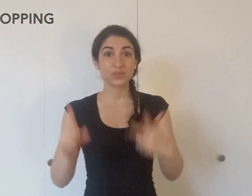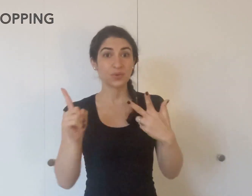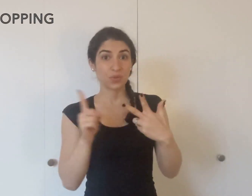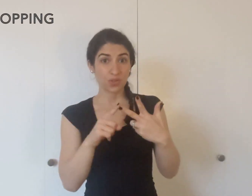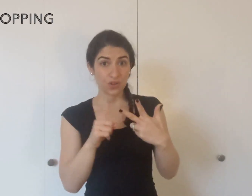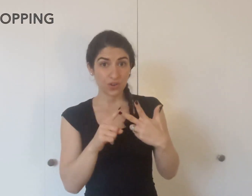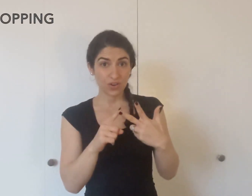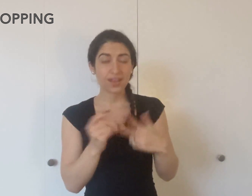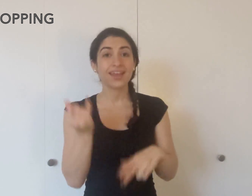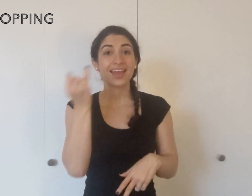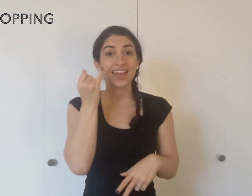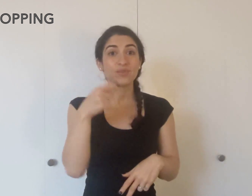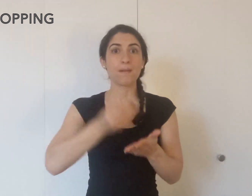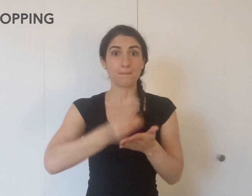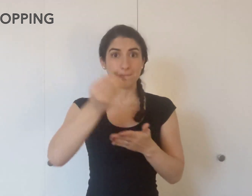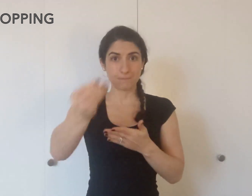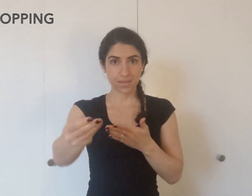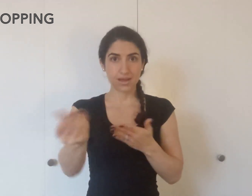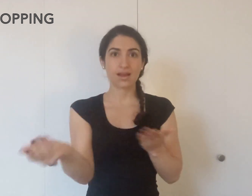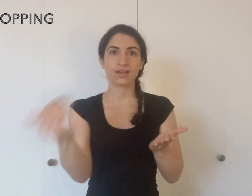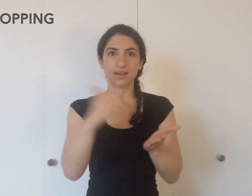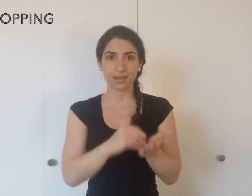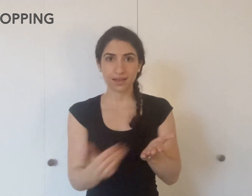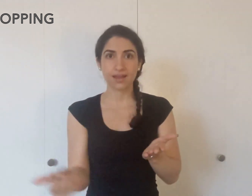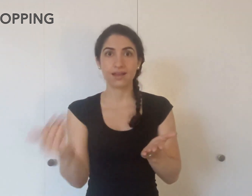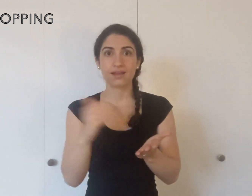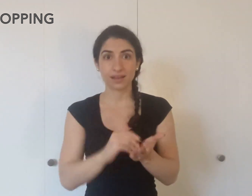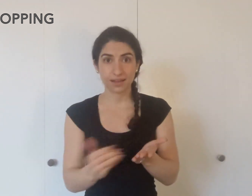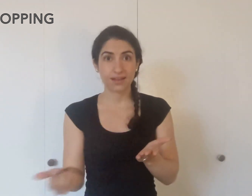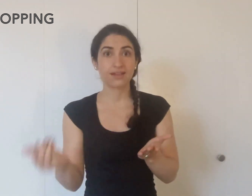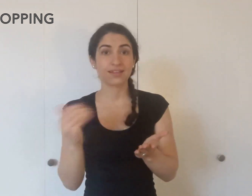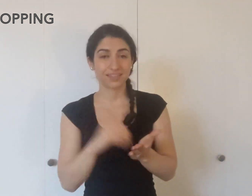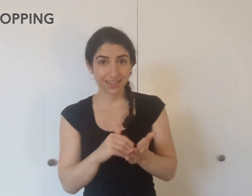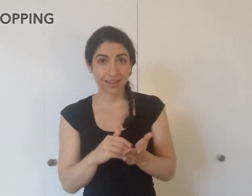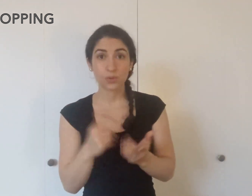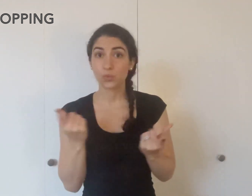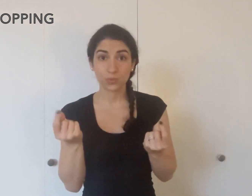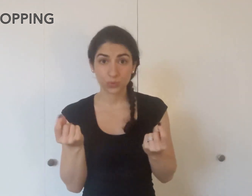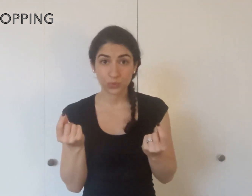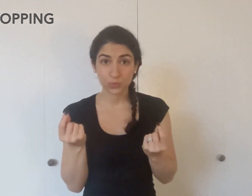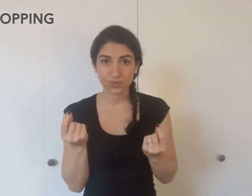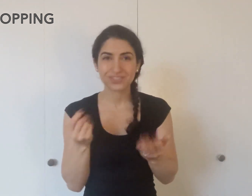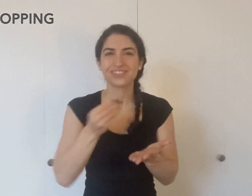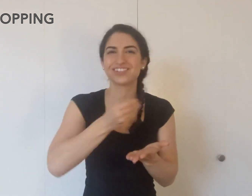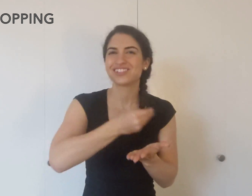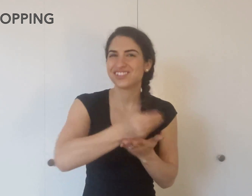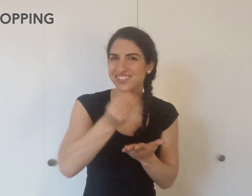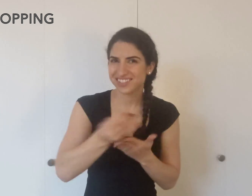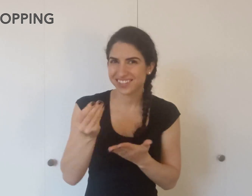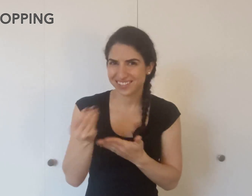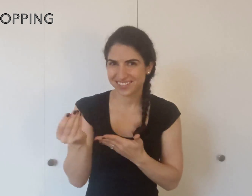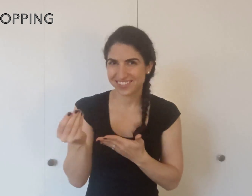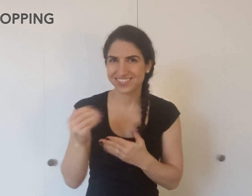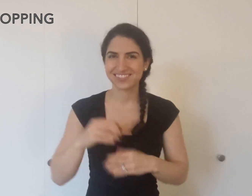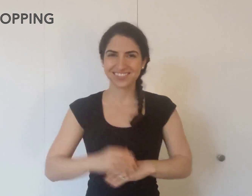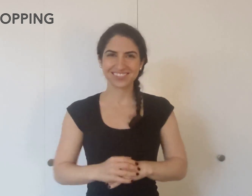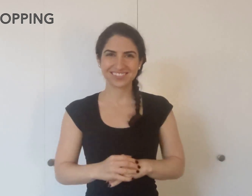The third sign here is -- if you BUY again and again and again, what are you doing? SHOPPING!